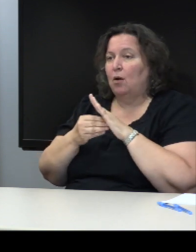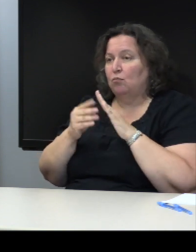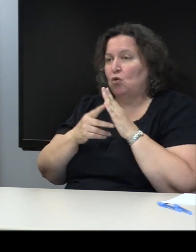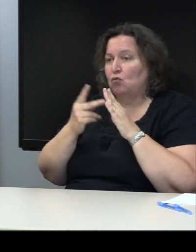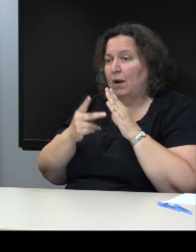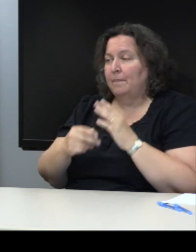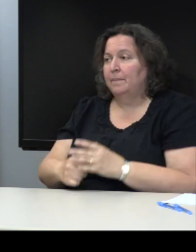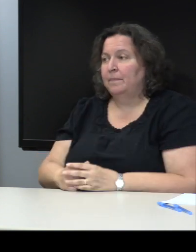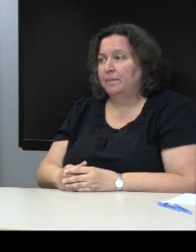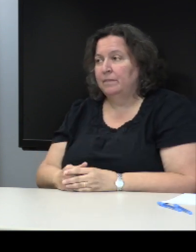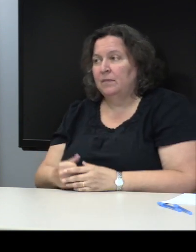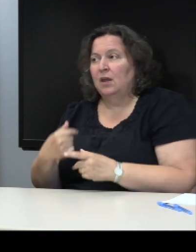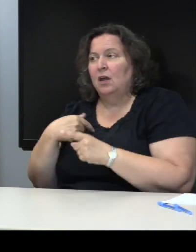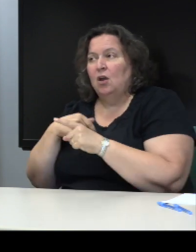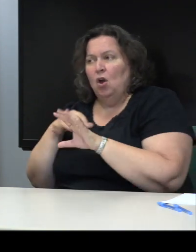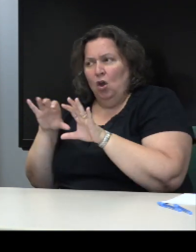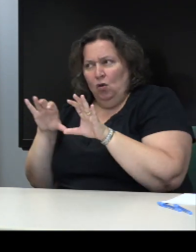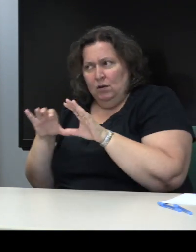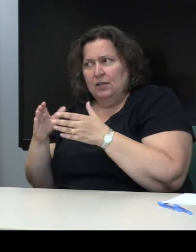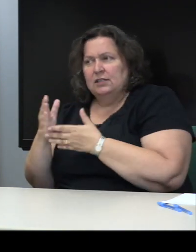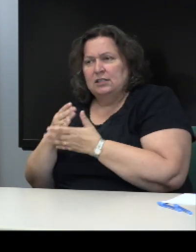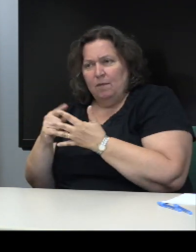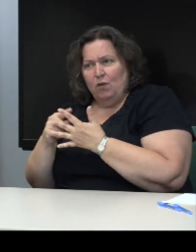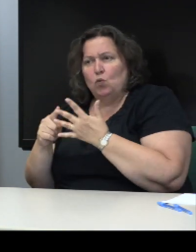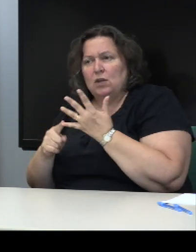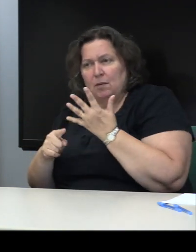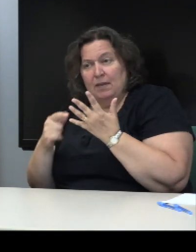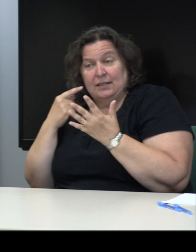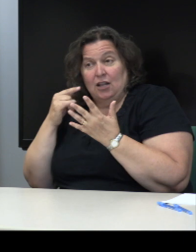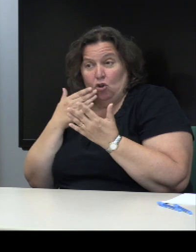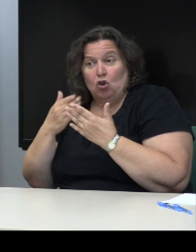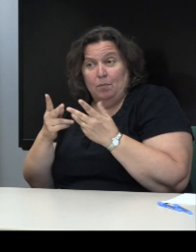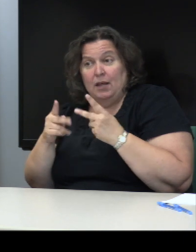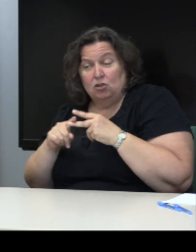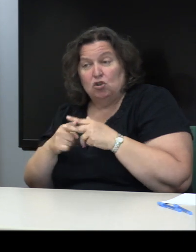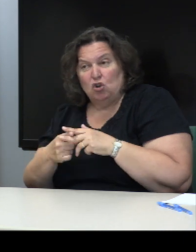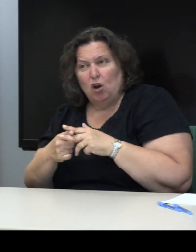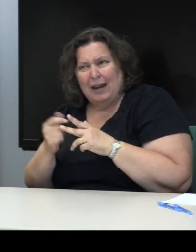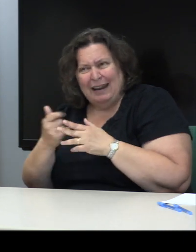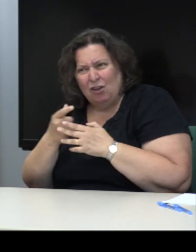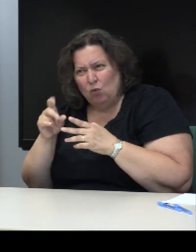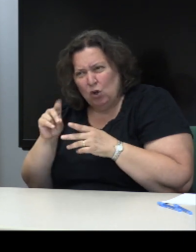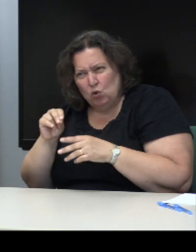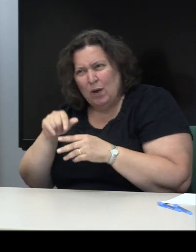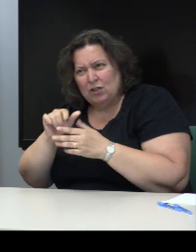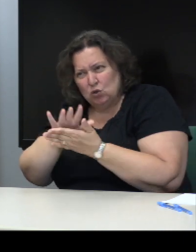Sheridan: Umm, we’ve done some of those things, but that does sound like a great place to start. Is there anything that you could do at school to teach Norah ASL?